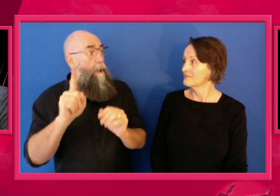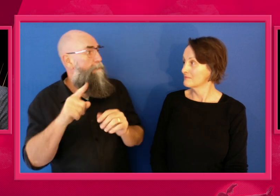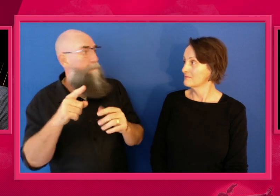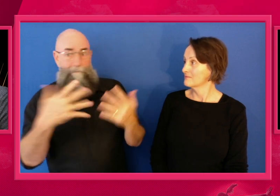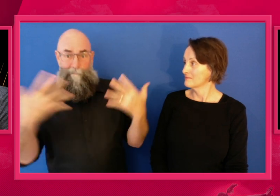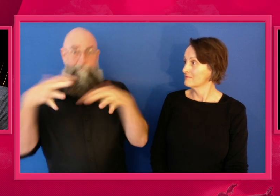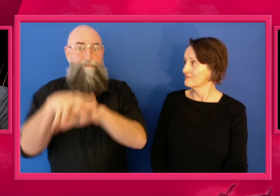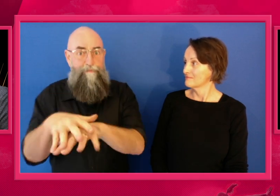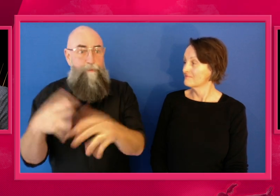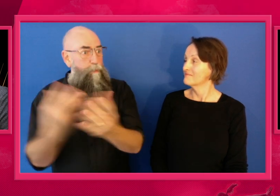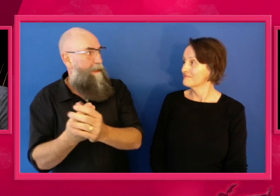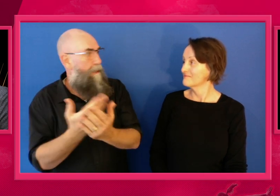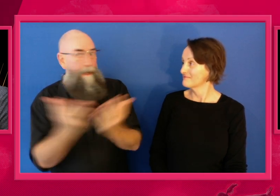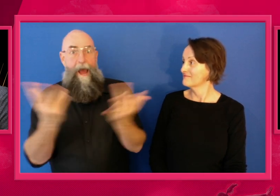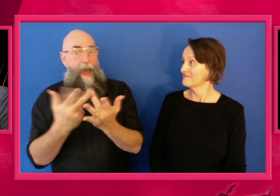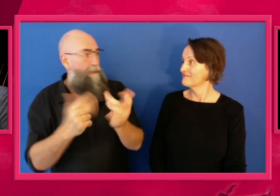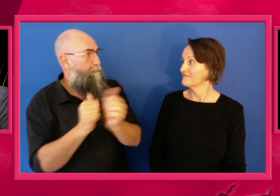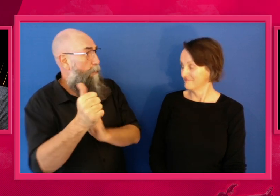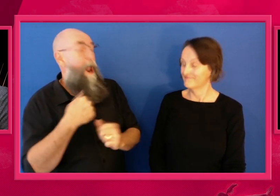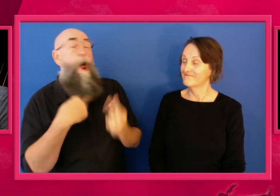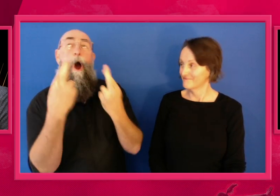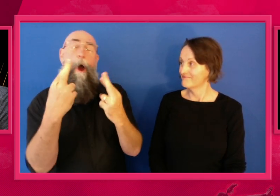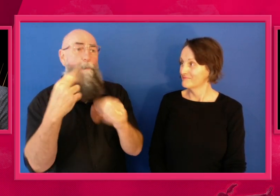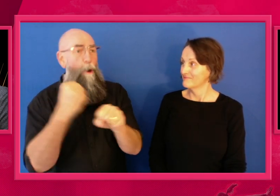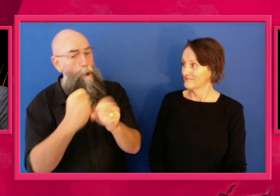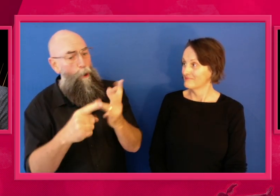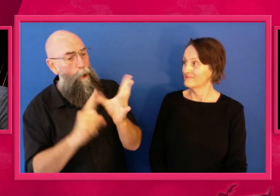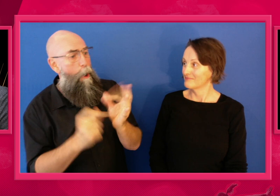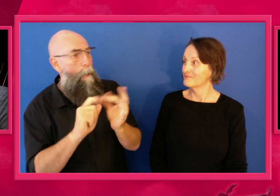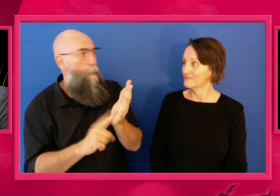hopefully, goalball doesn't disappear for another three years. Hopefully these girls